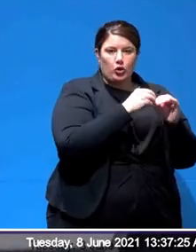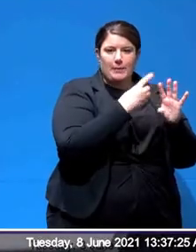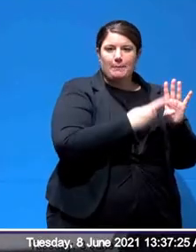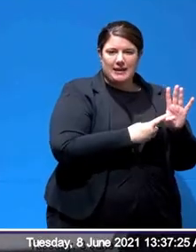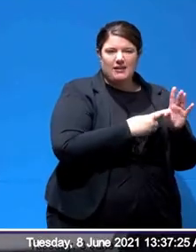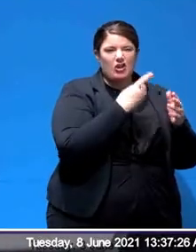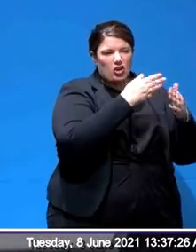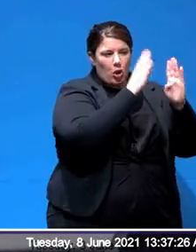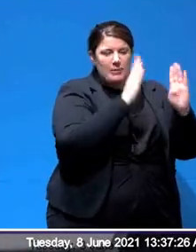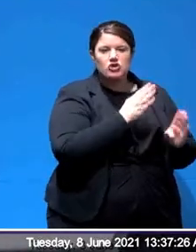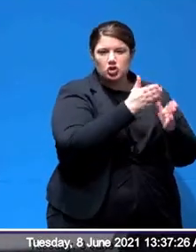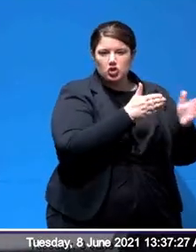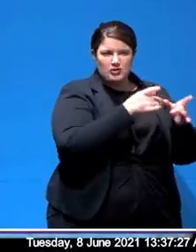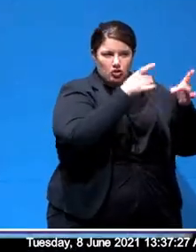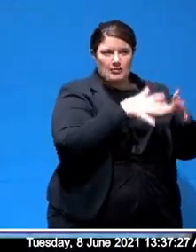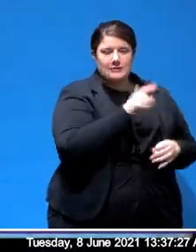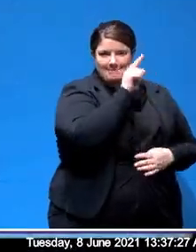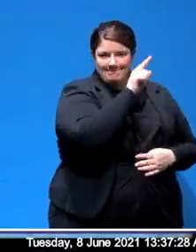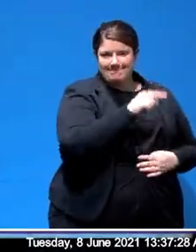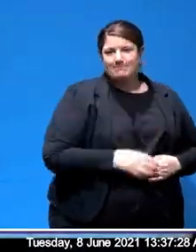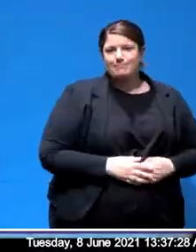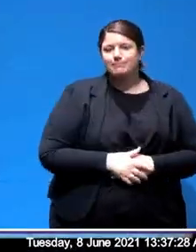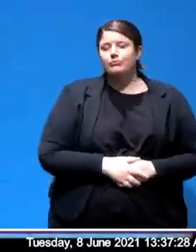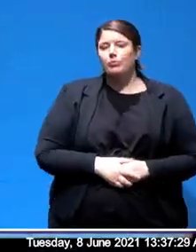Without naming people, Mr Cunningham, can you tell me what is